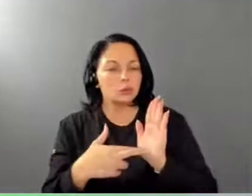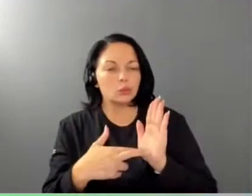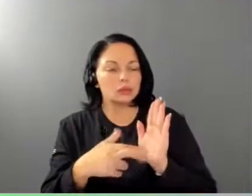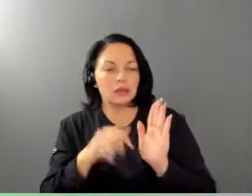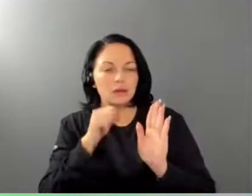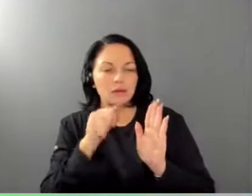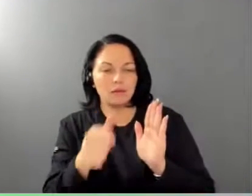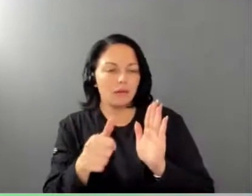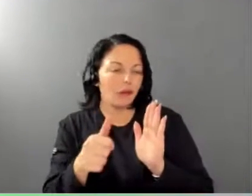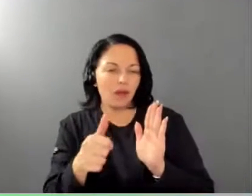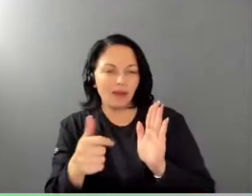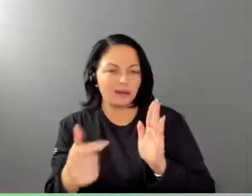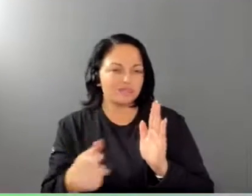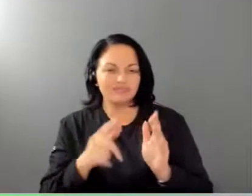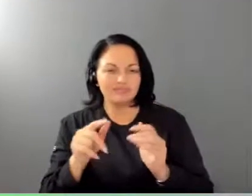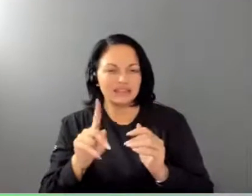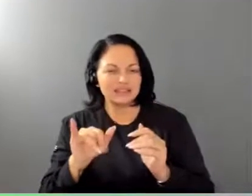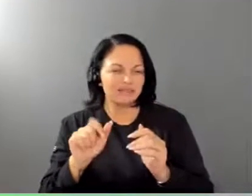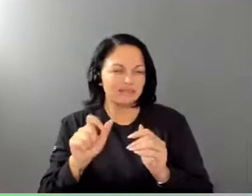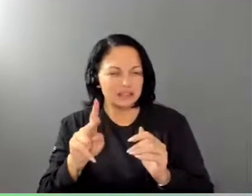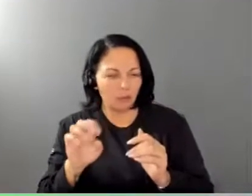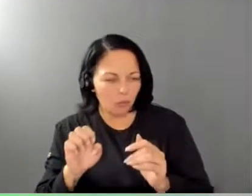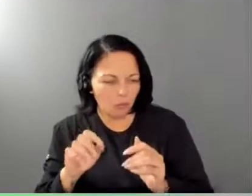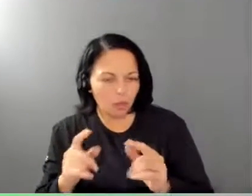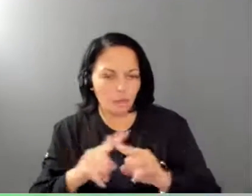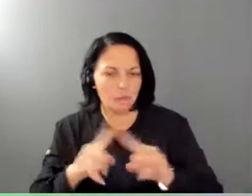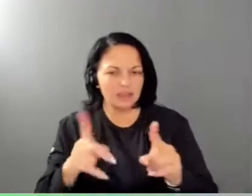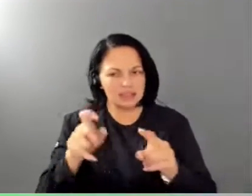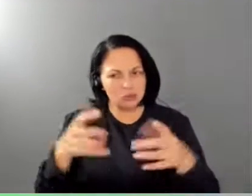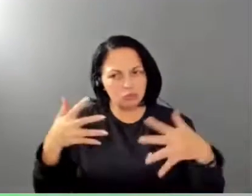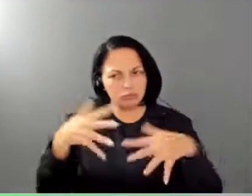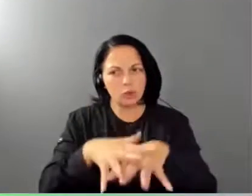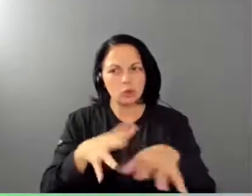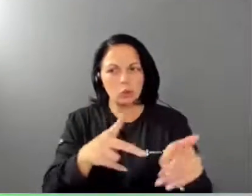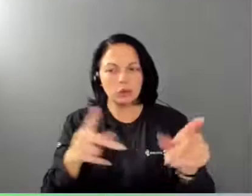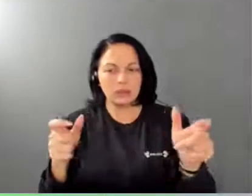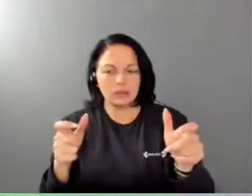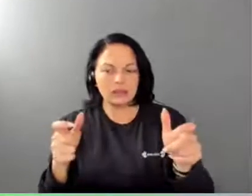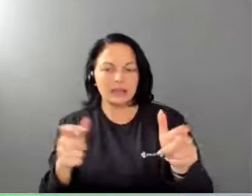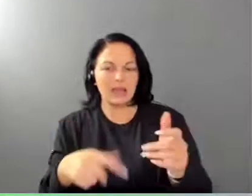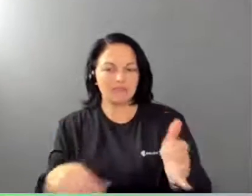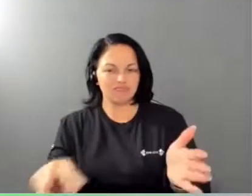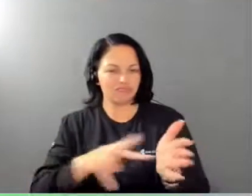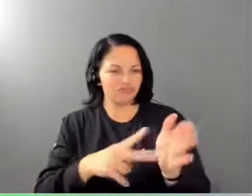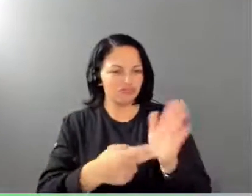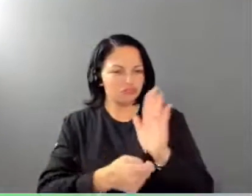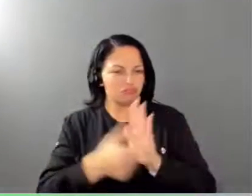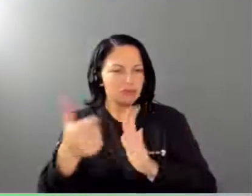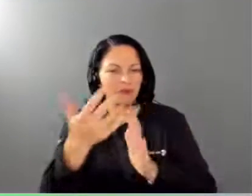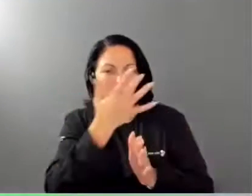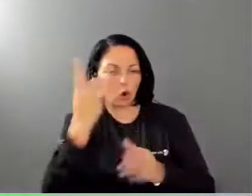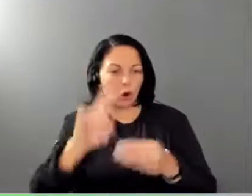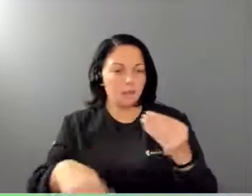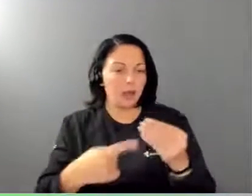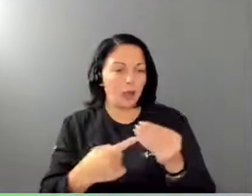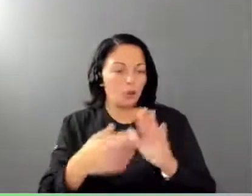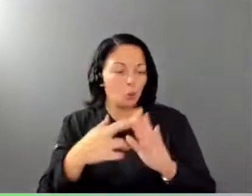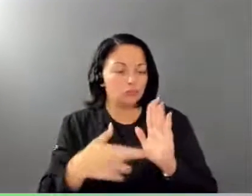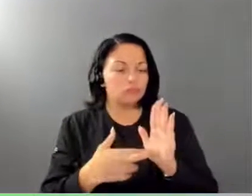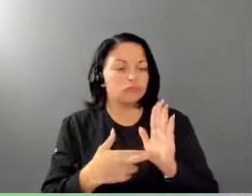No one has bad intention or from what we have found is the rules aren't getting disabled because of bad intention,